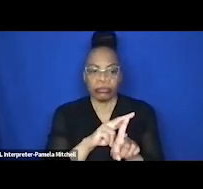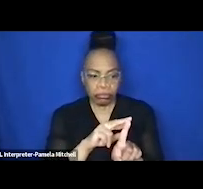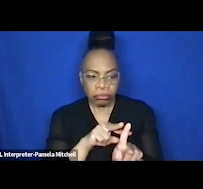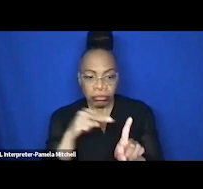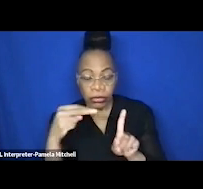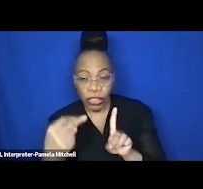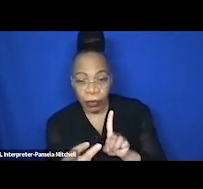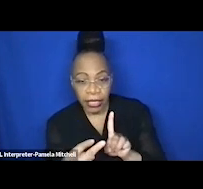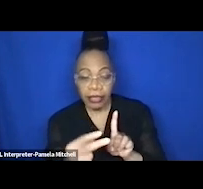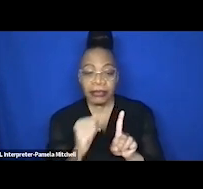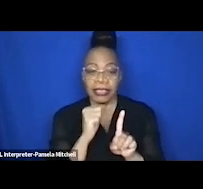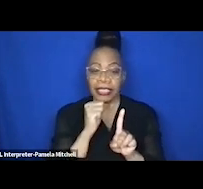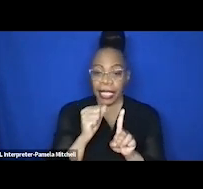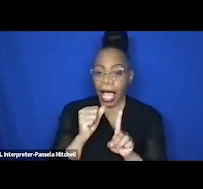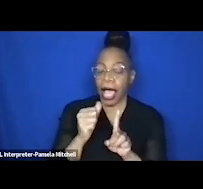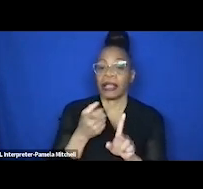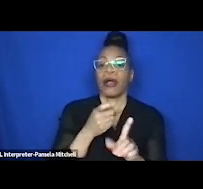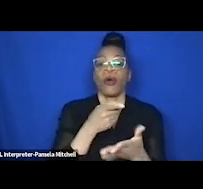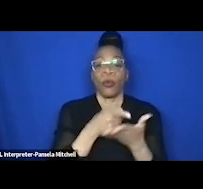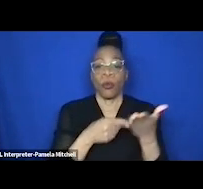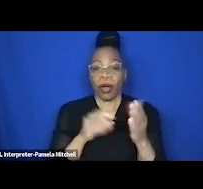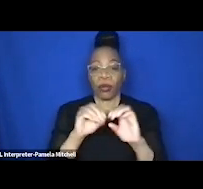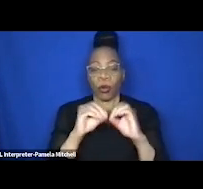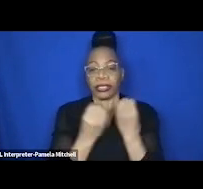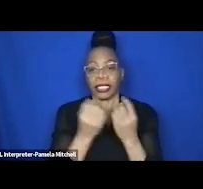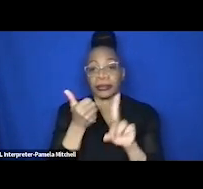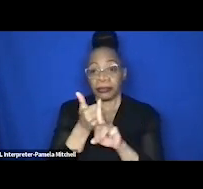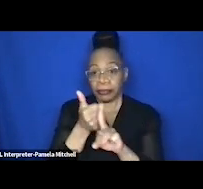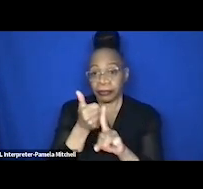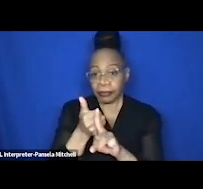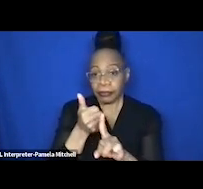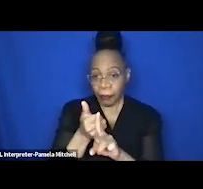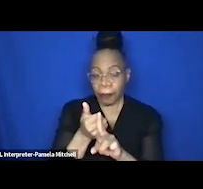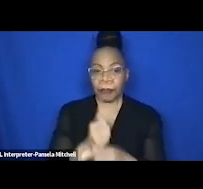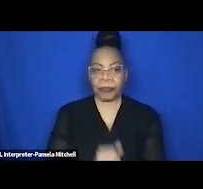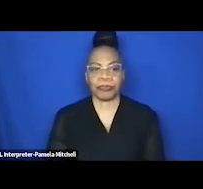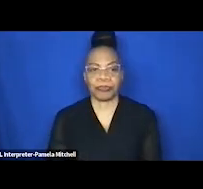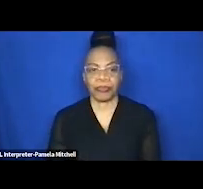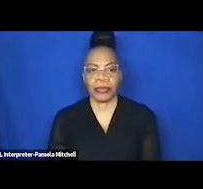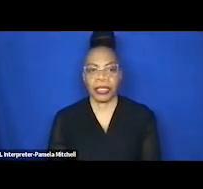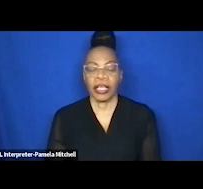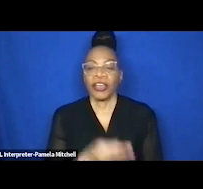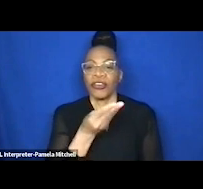for individualized care and treatment decisions. So a few webinar instructions.